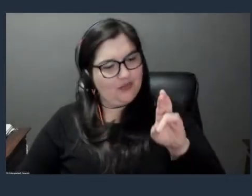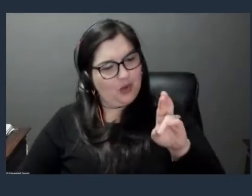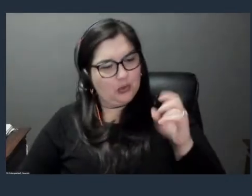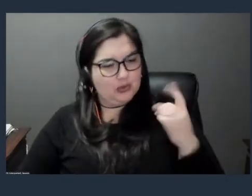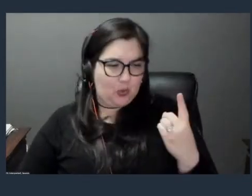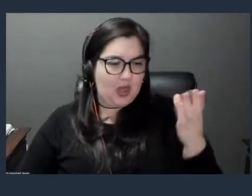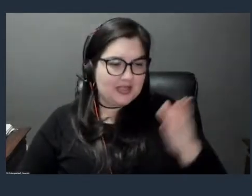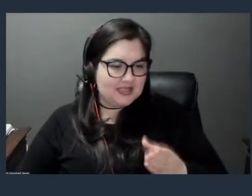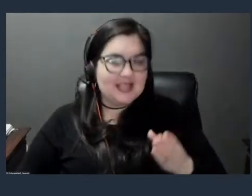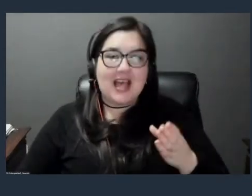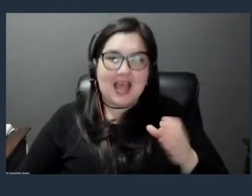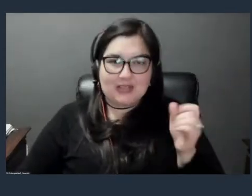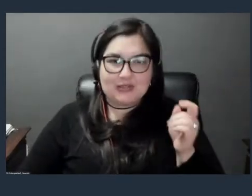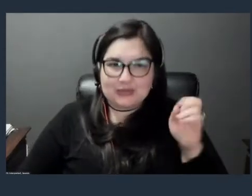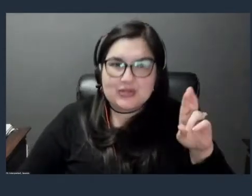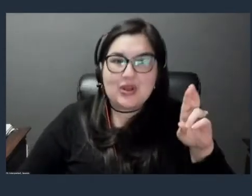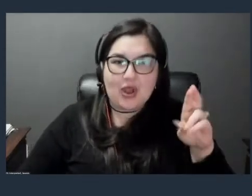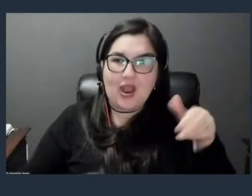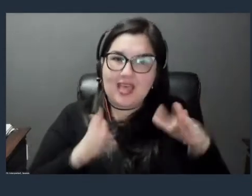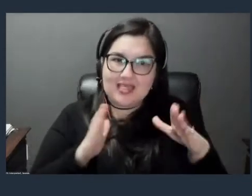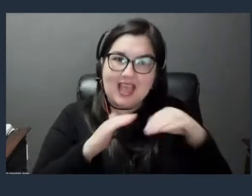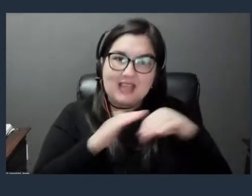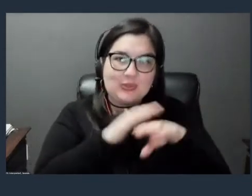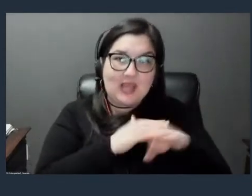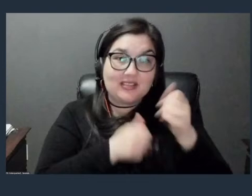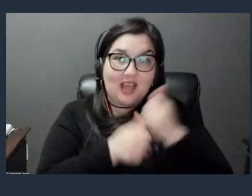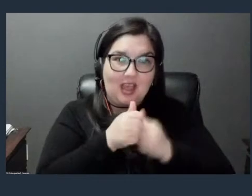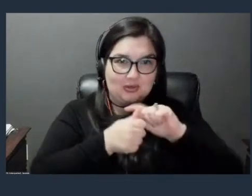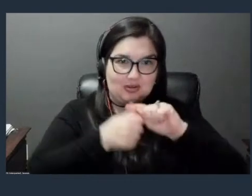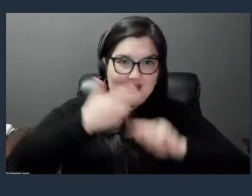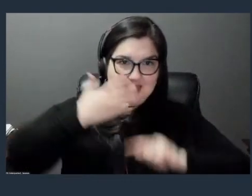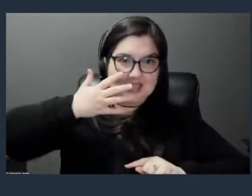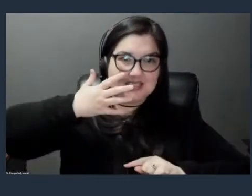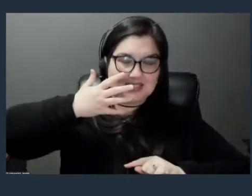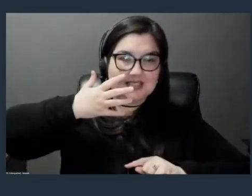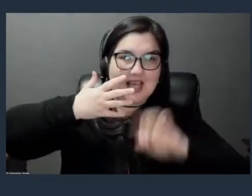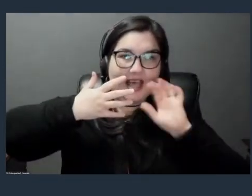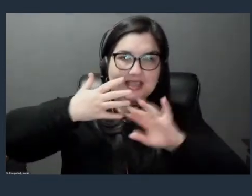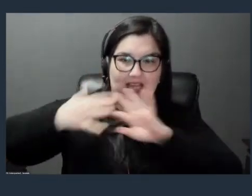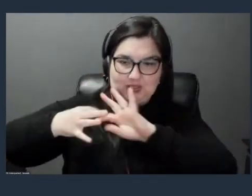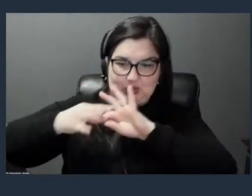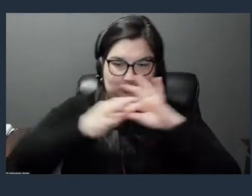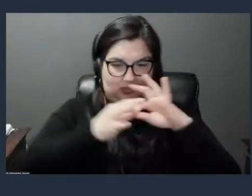gives you access just to the data under that, 'cause those are the ones whose strings will match that string.